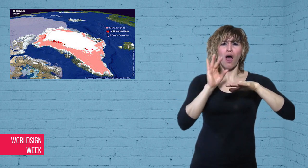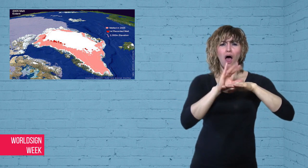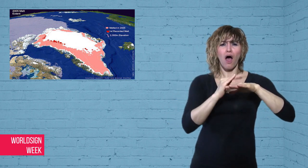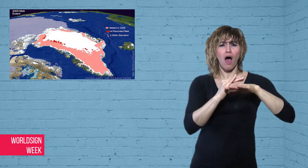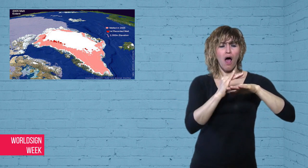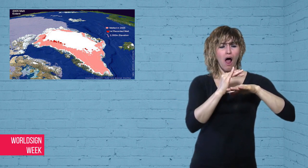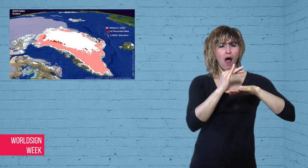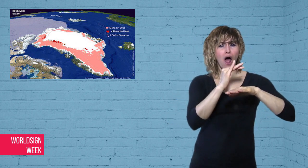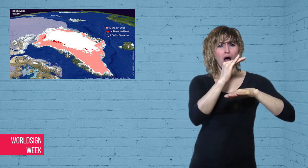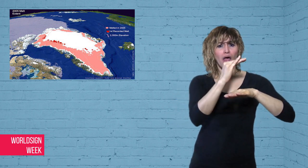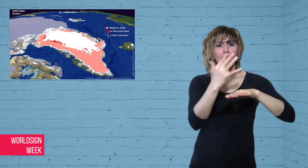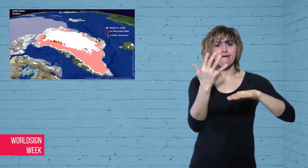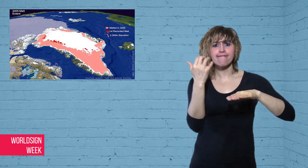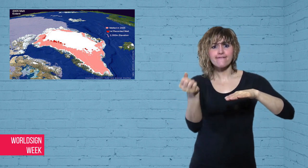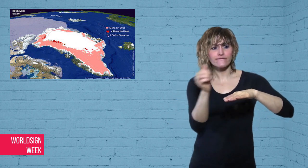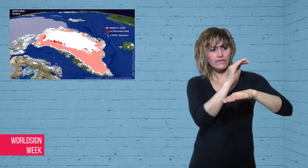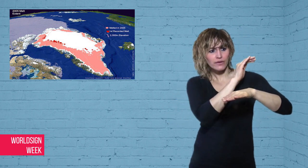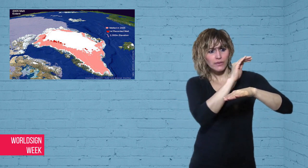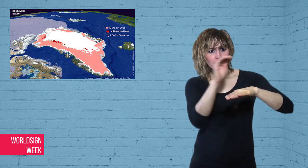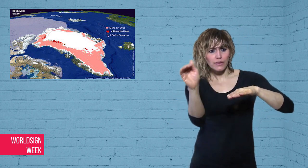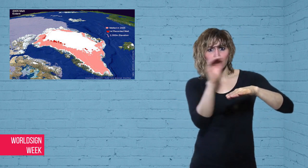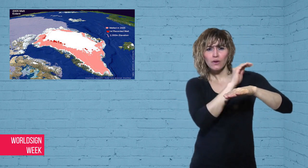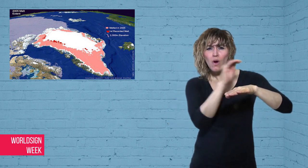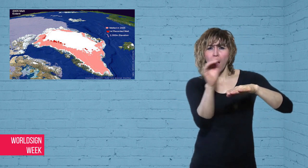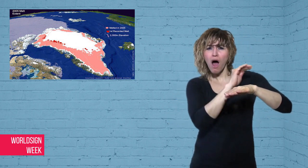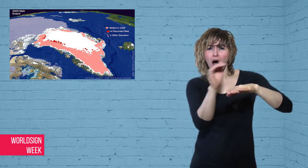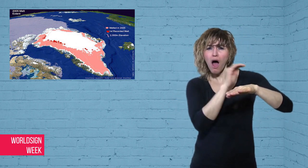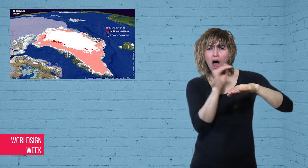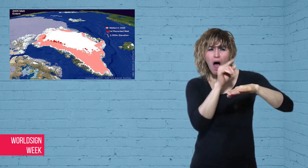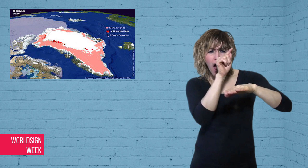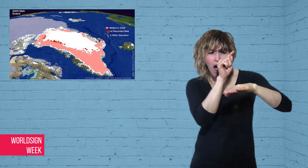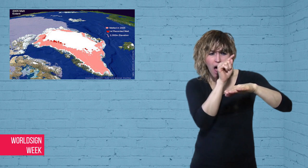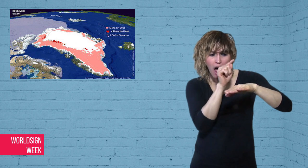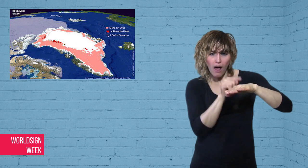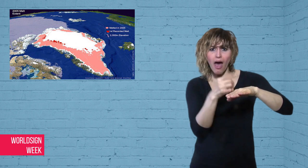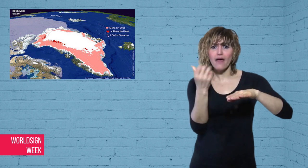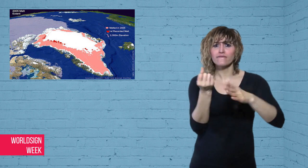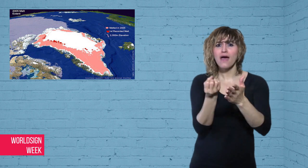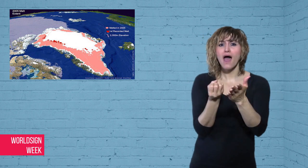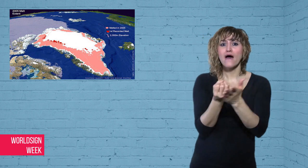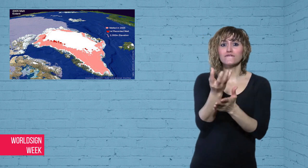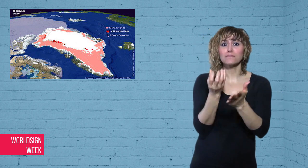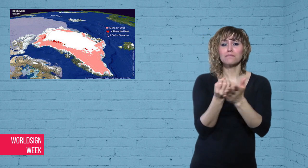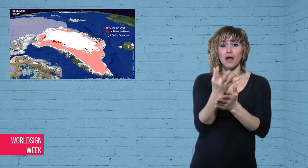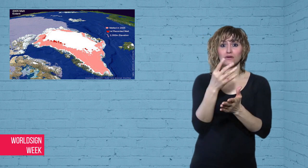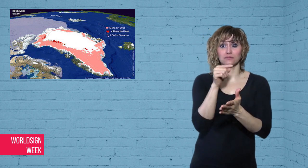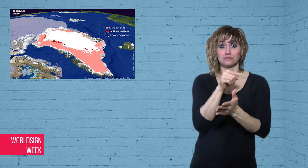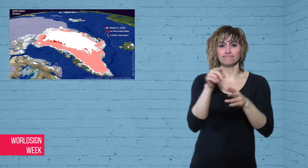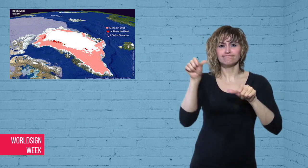compressed snow layers containing